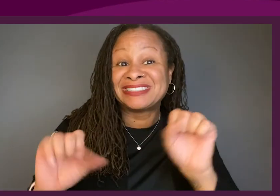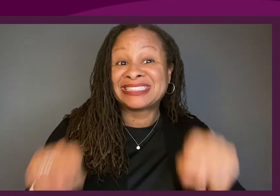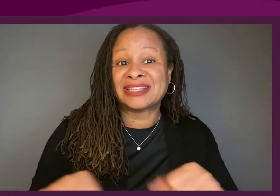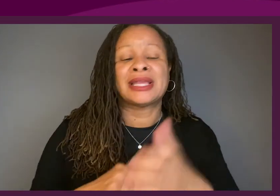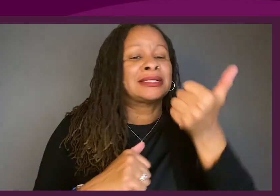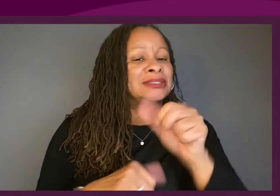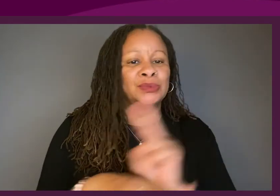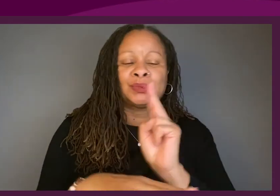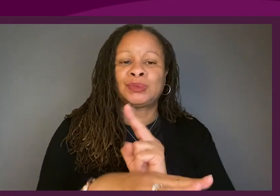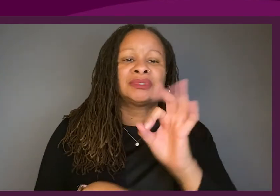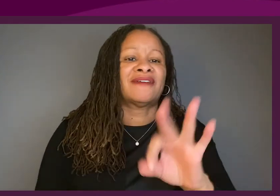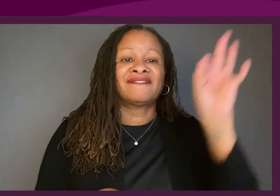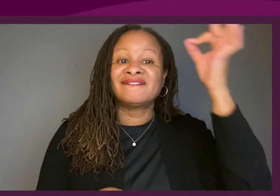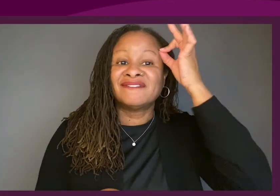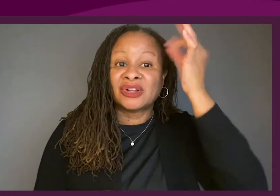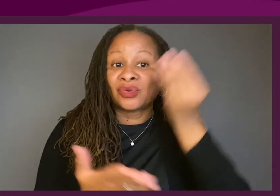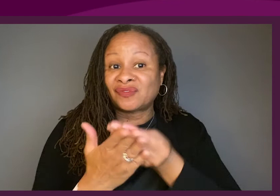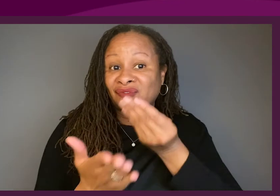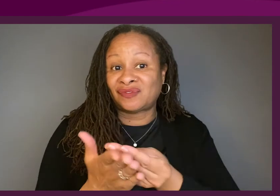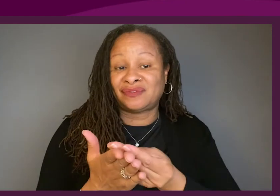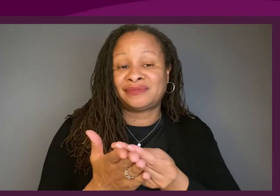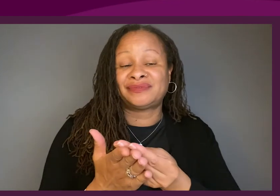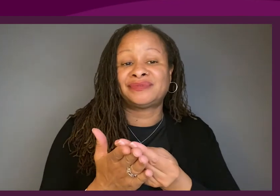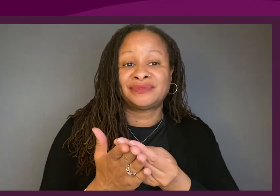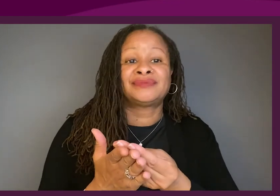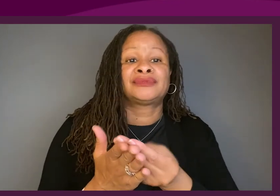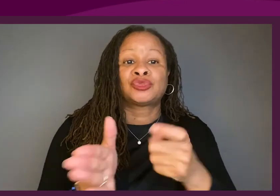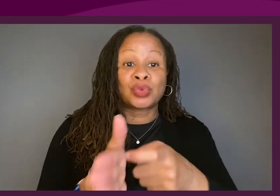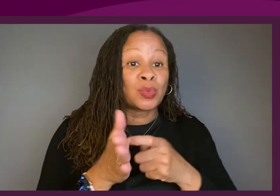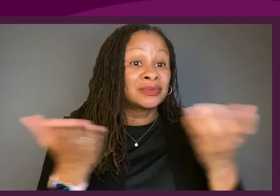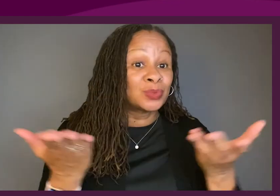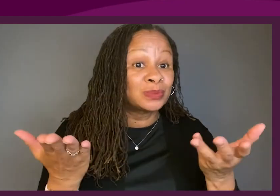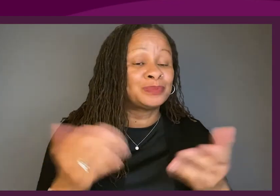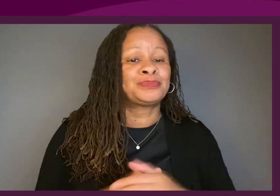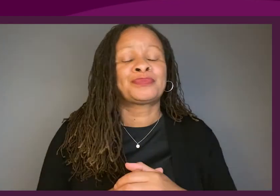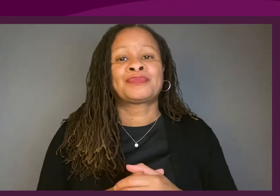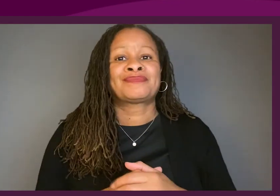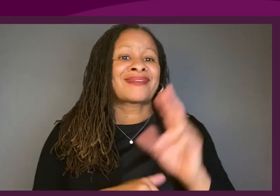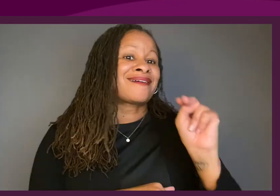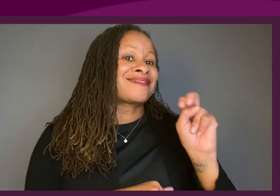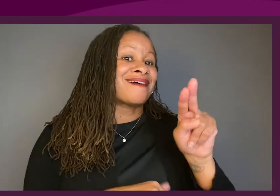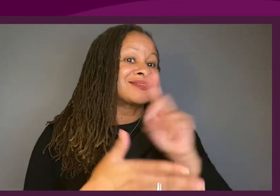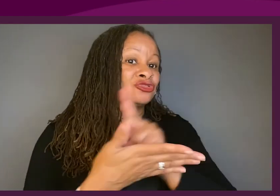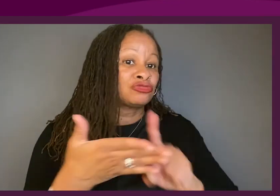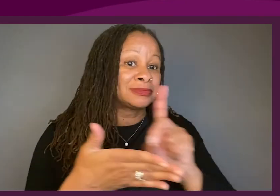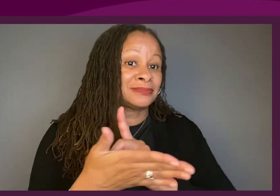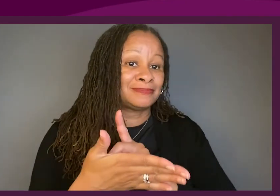physical program, equally effective communication access, without exception.